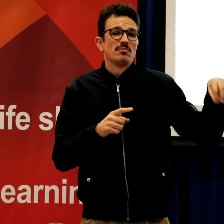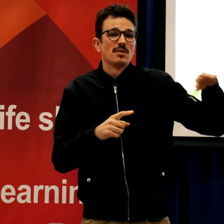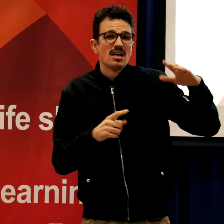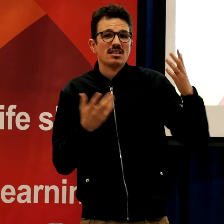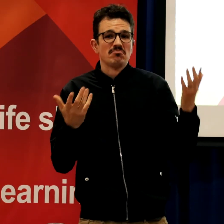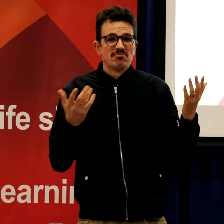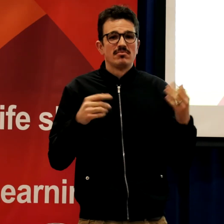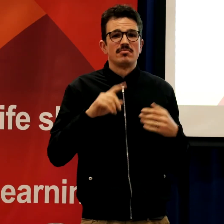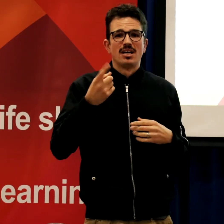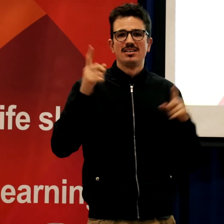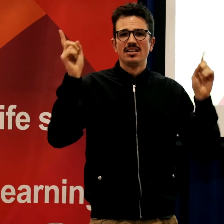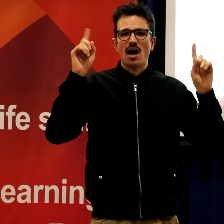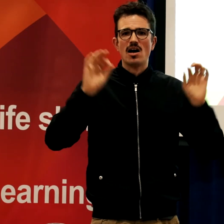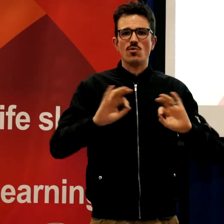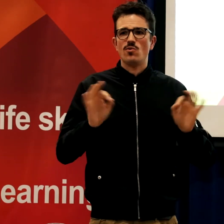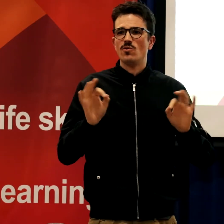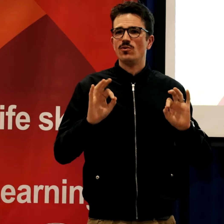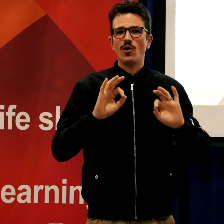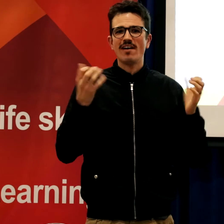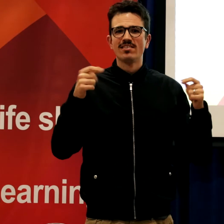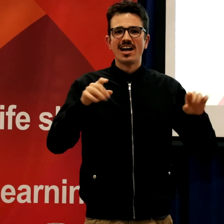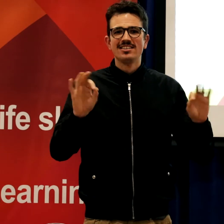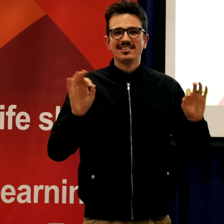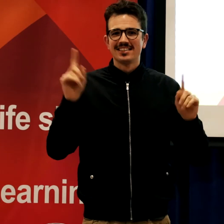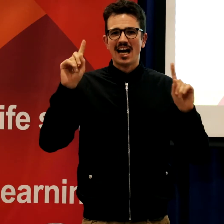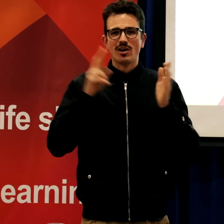so – some interpreters would volunteer. Now, they don’t have to.